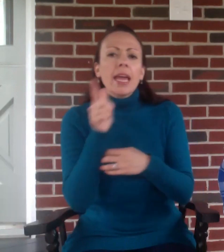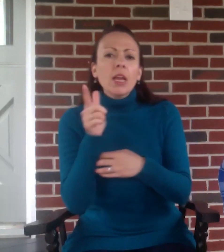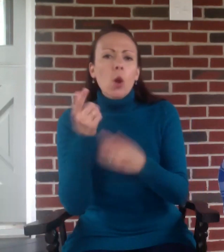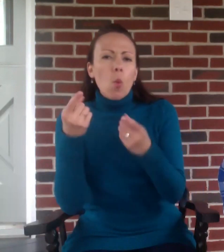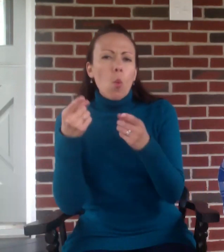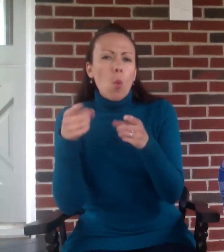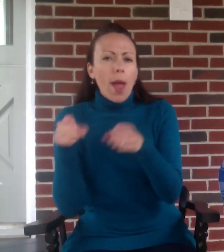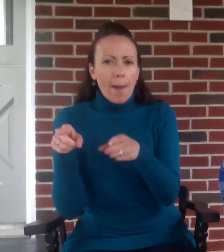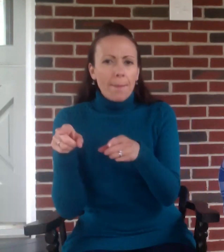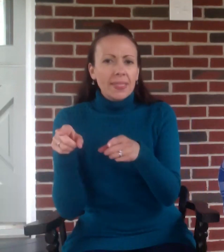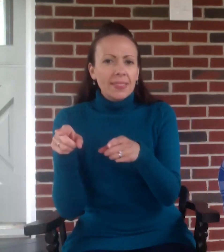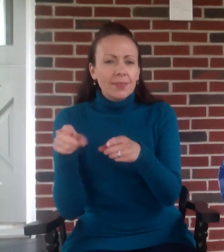So here we go.